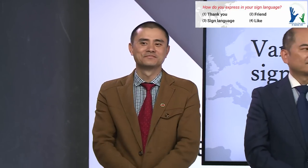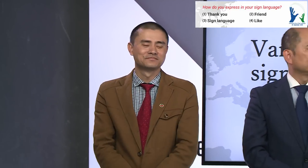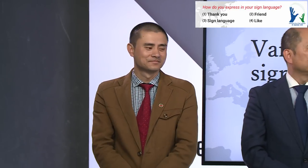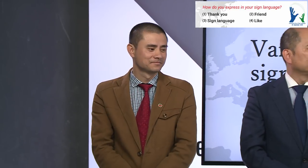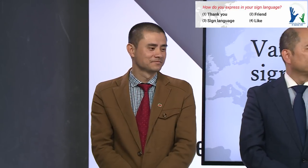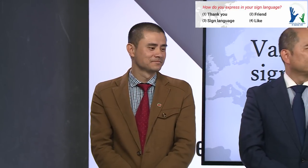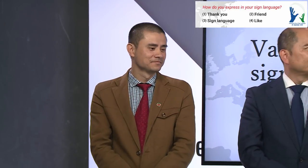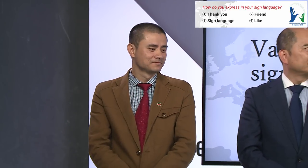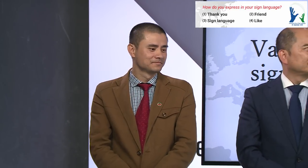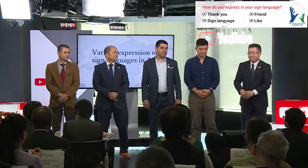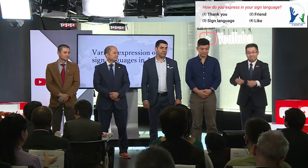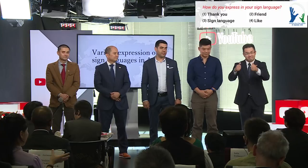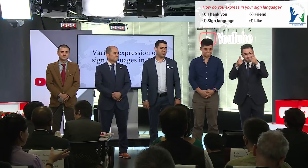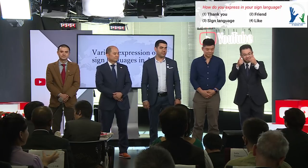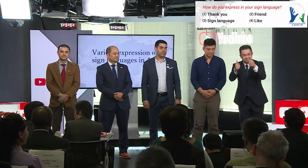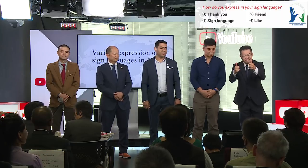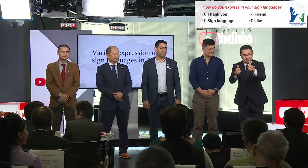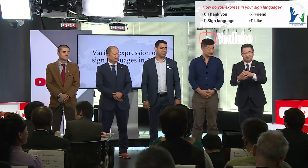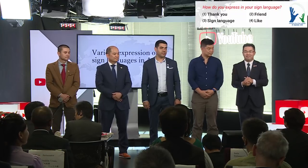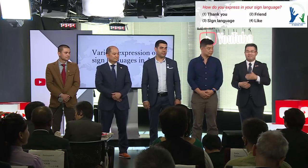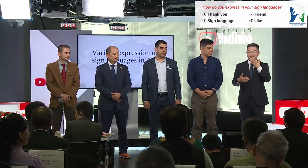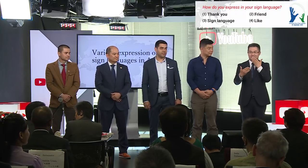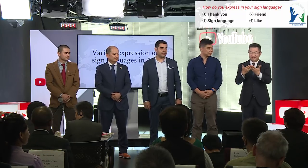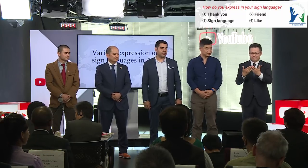This is the sign for thank you in China. In Iran.